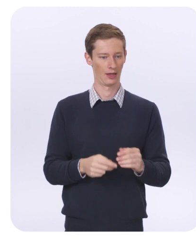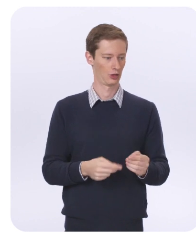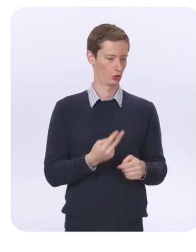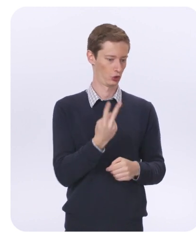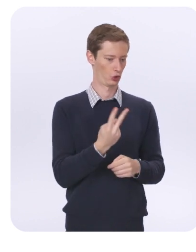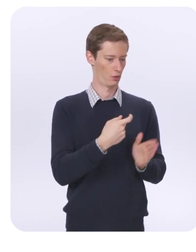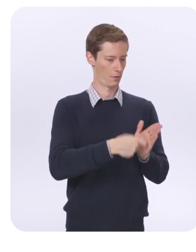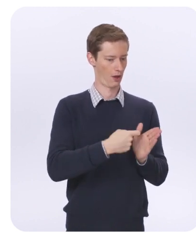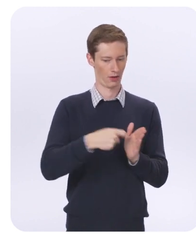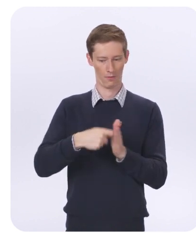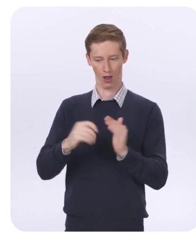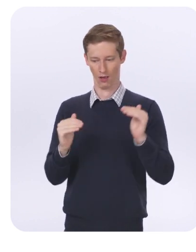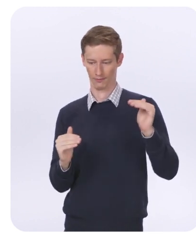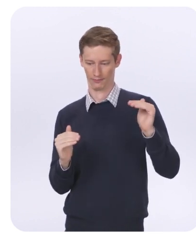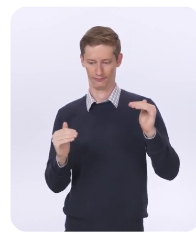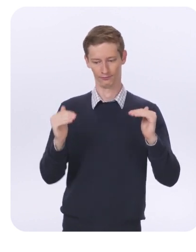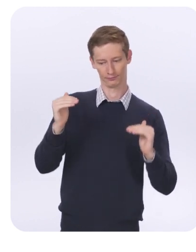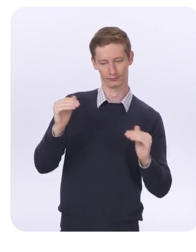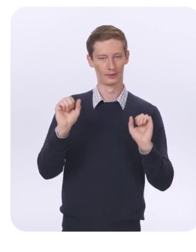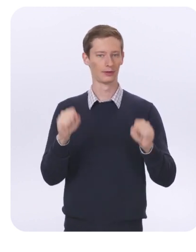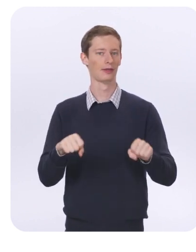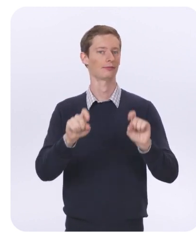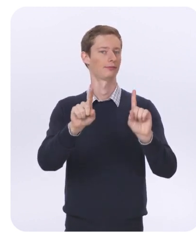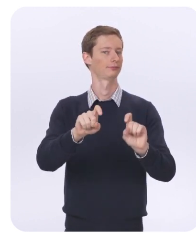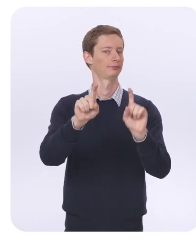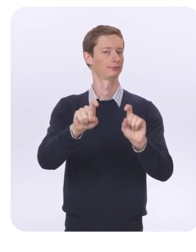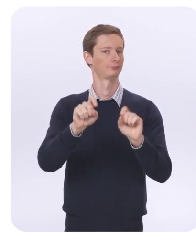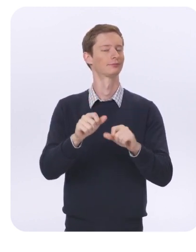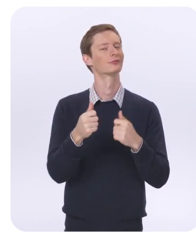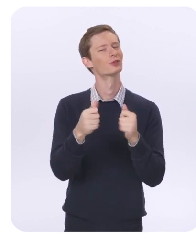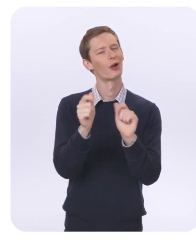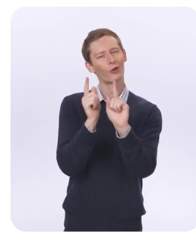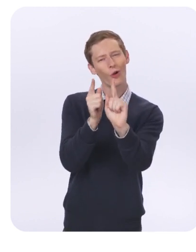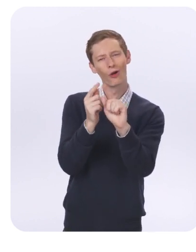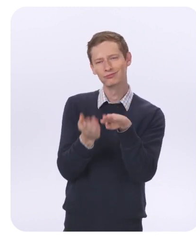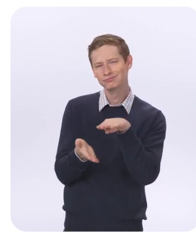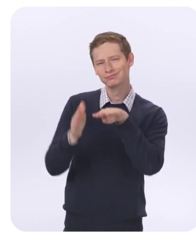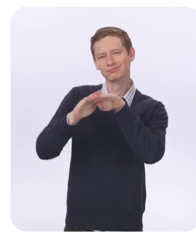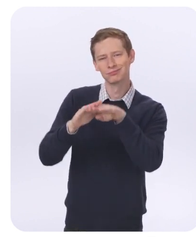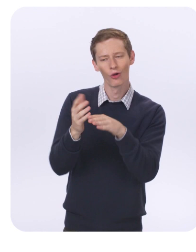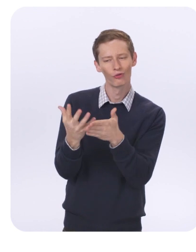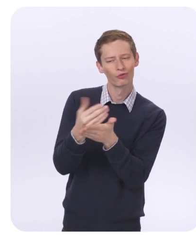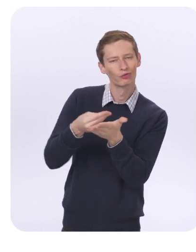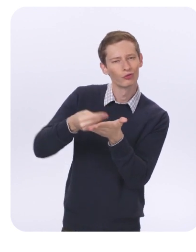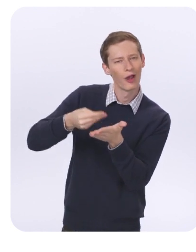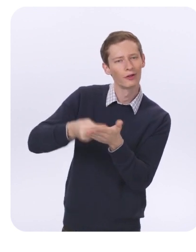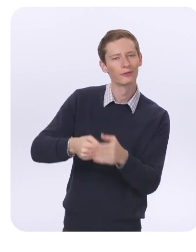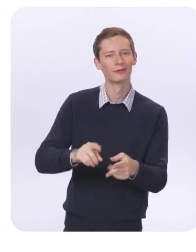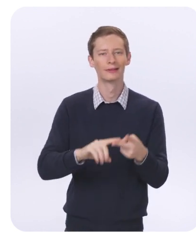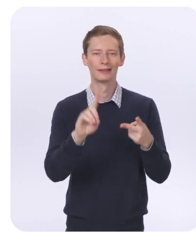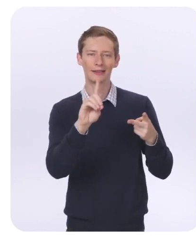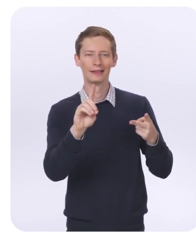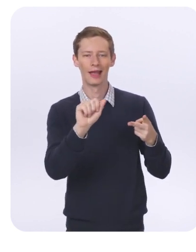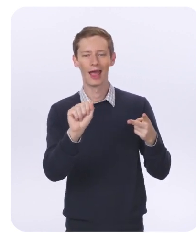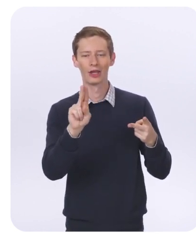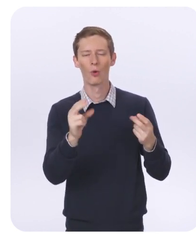with users perceived value prop for your app. Some of you might have already Beta tested price A/B testing with us